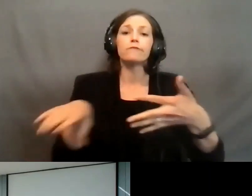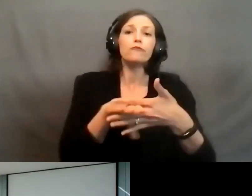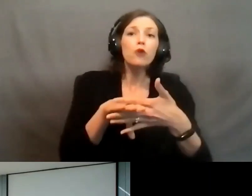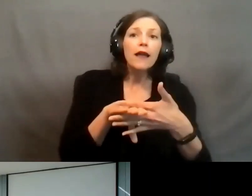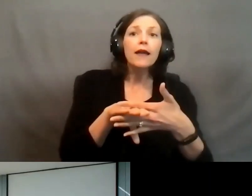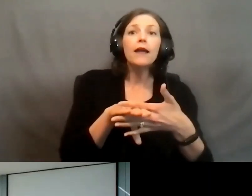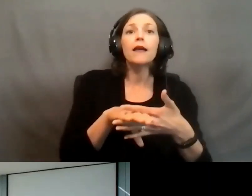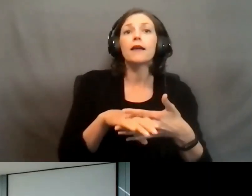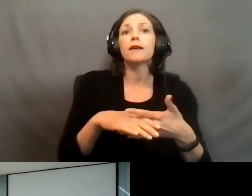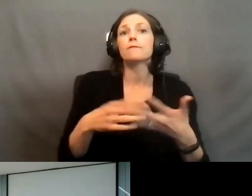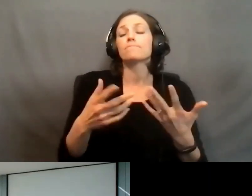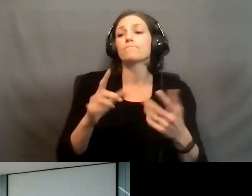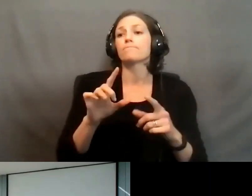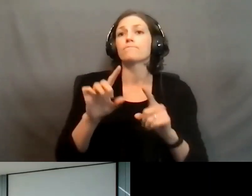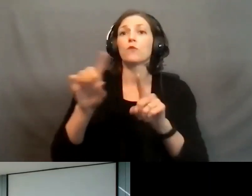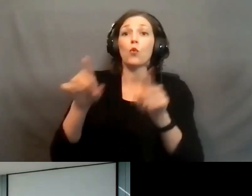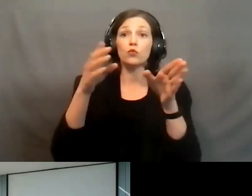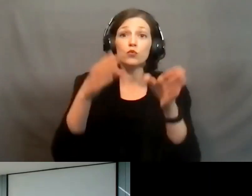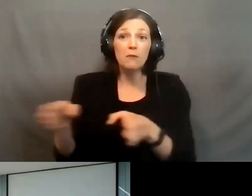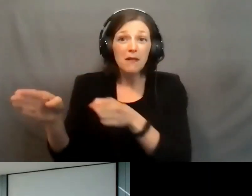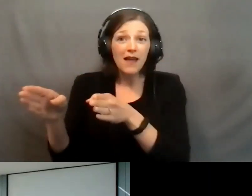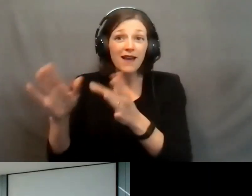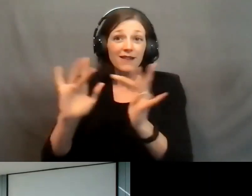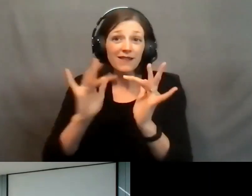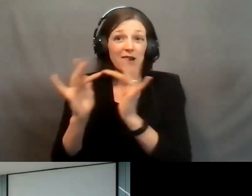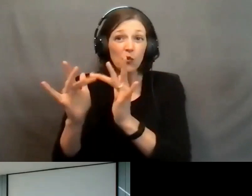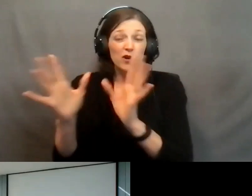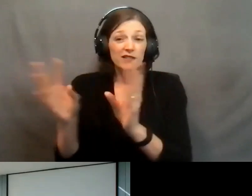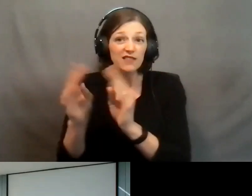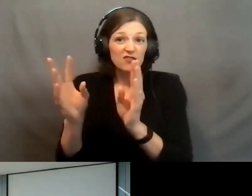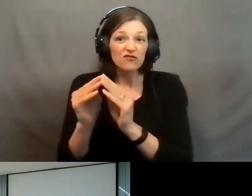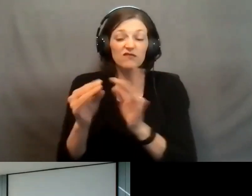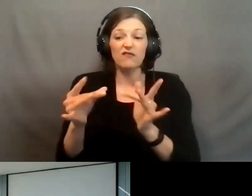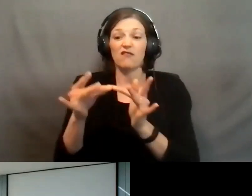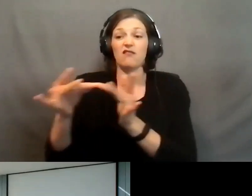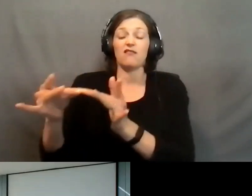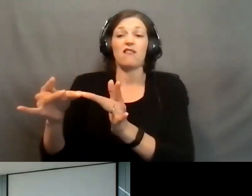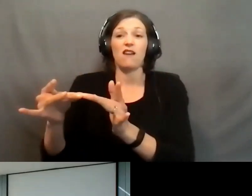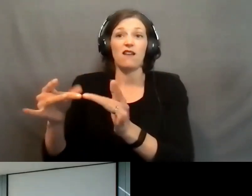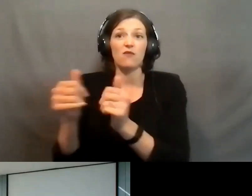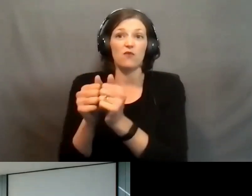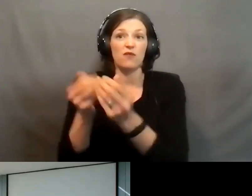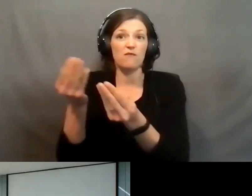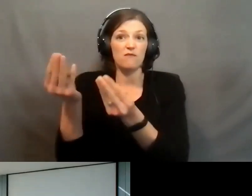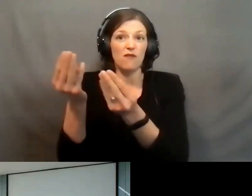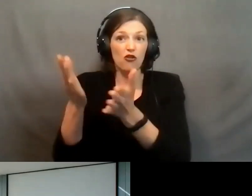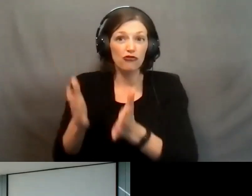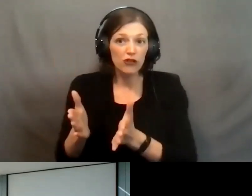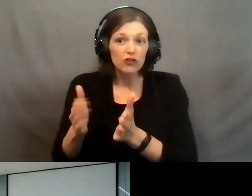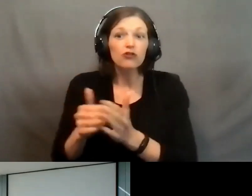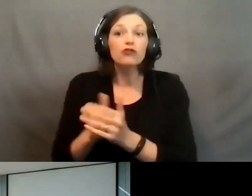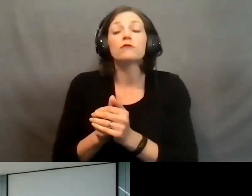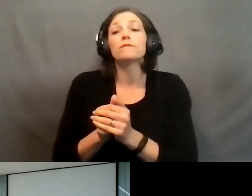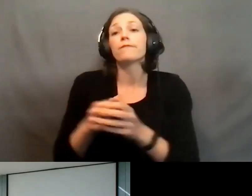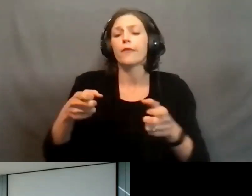planned networking sessions that will be led by moderators. It's 12:14:24 an opportunity for 12:14:27 coffee at the beginning